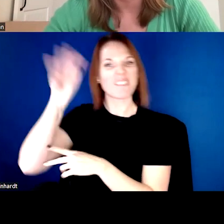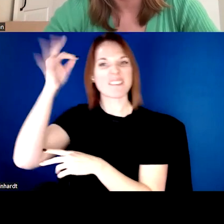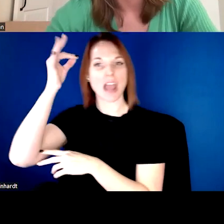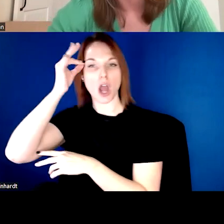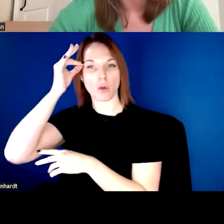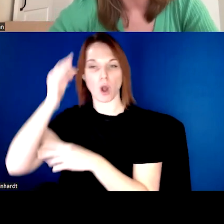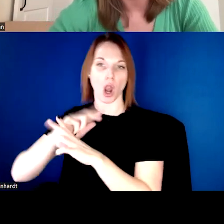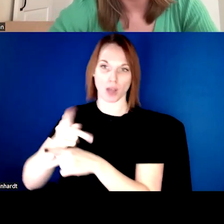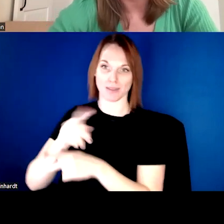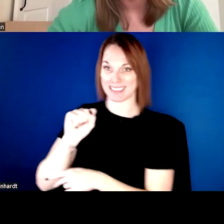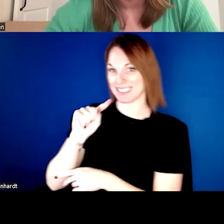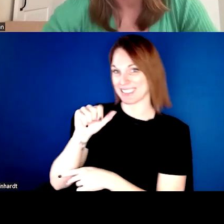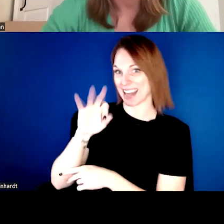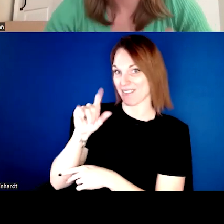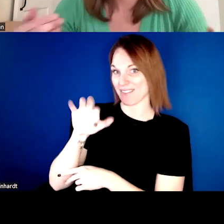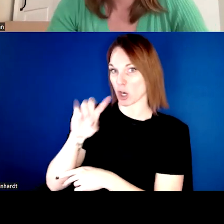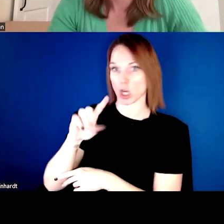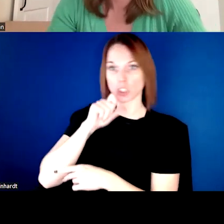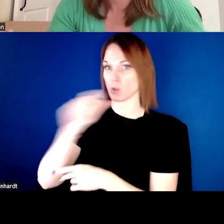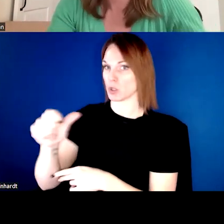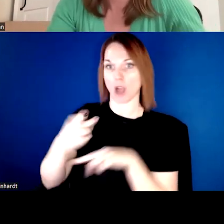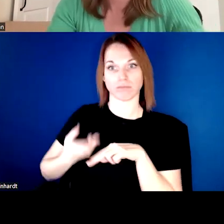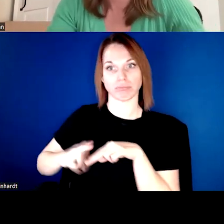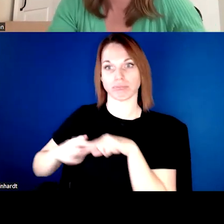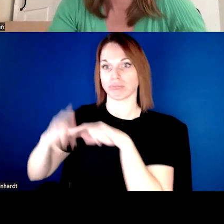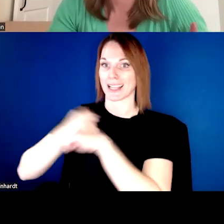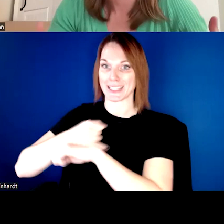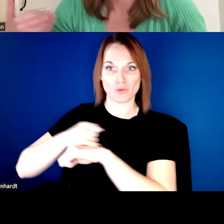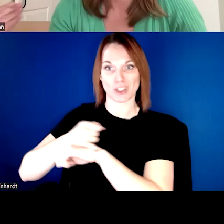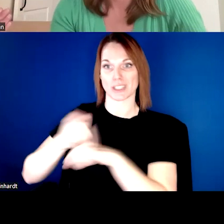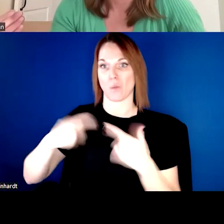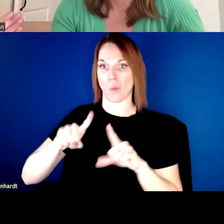interest while you're in school, and that's the largest mechanism we're seeing kind of